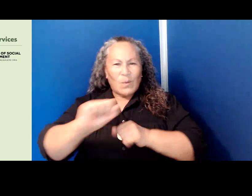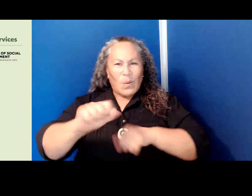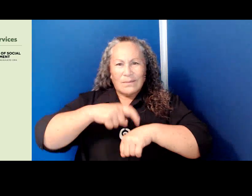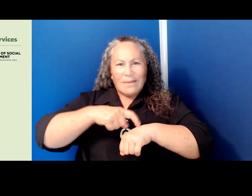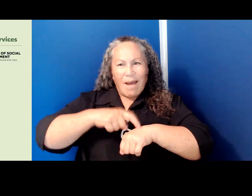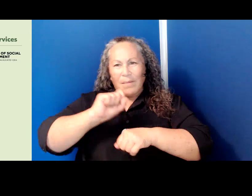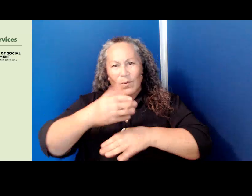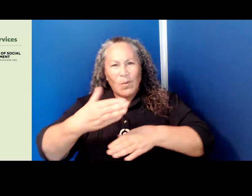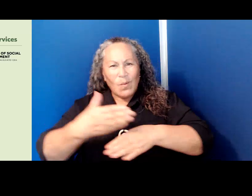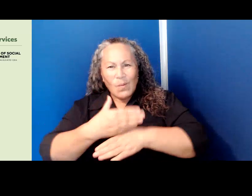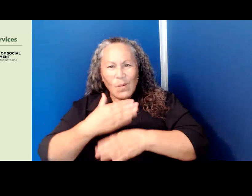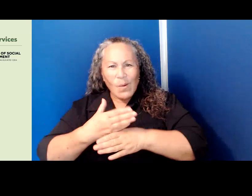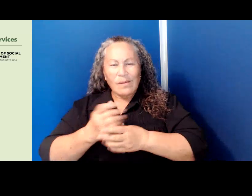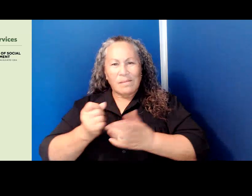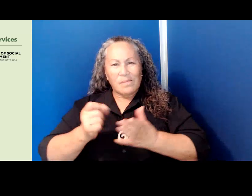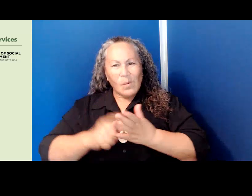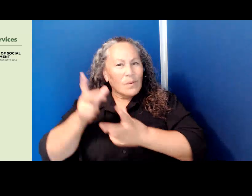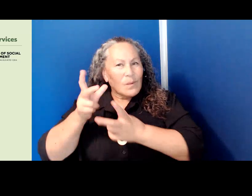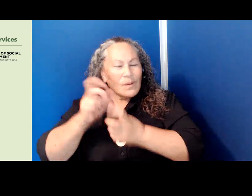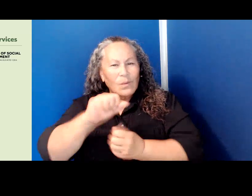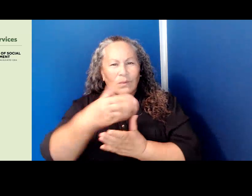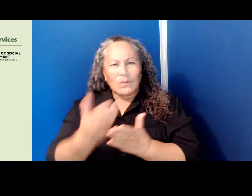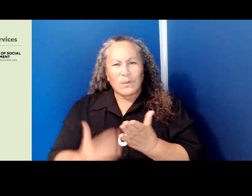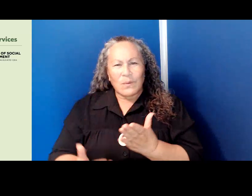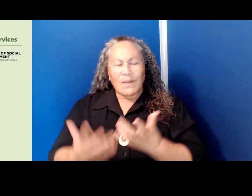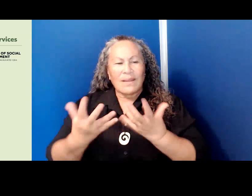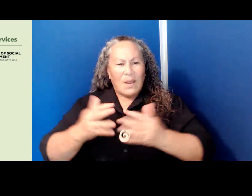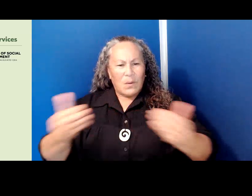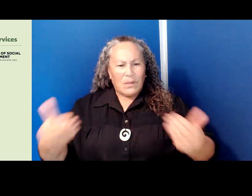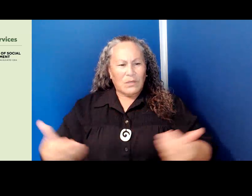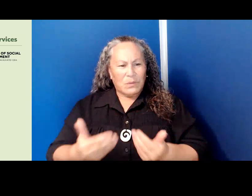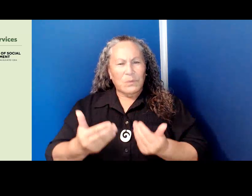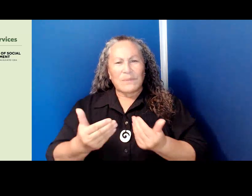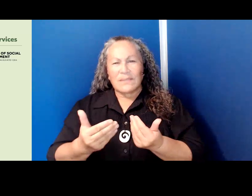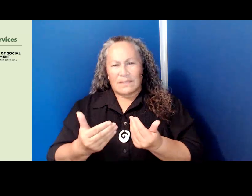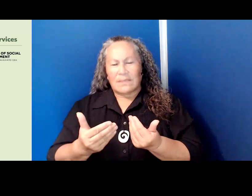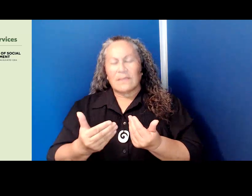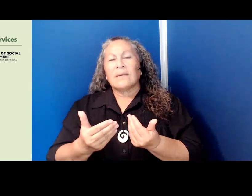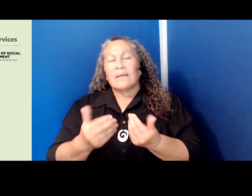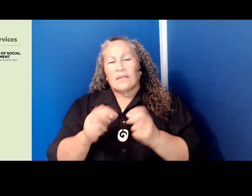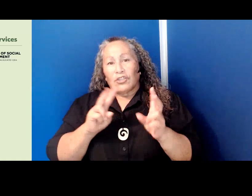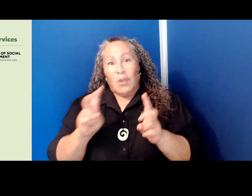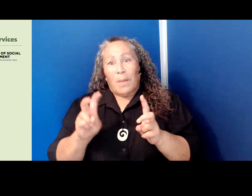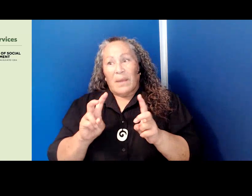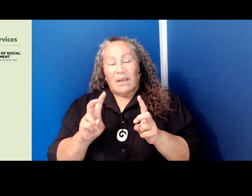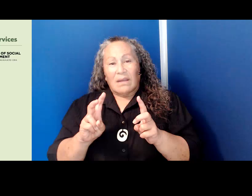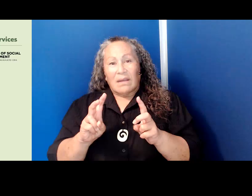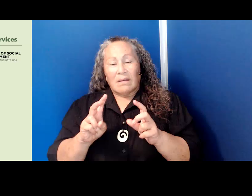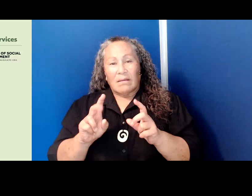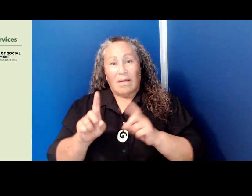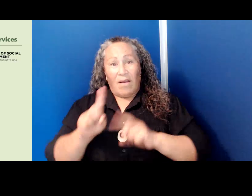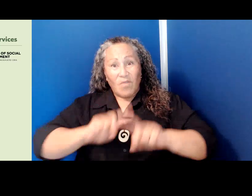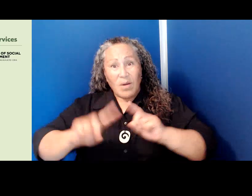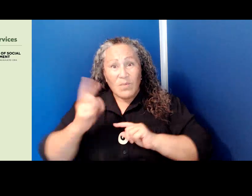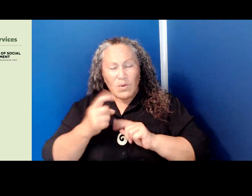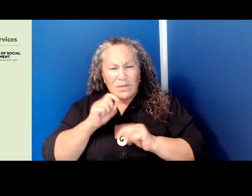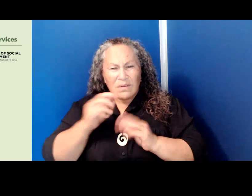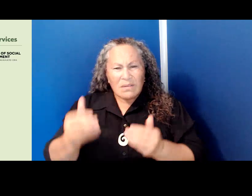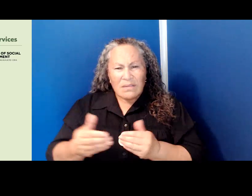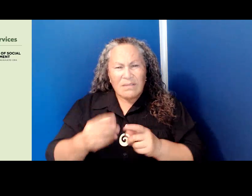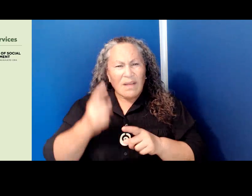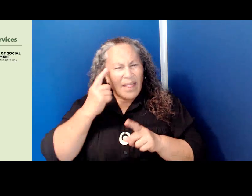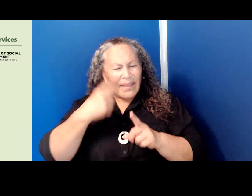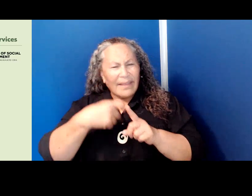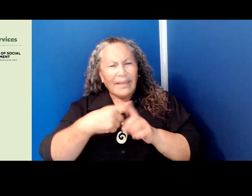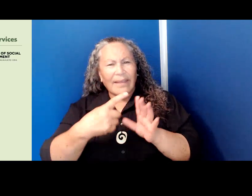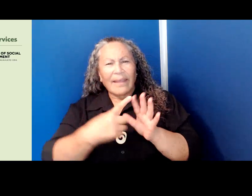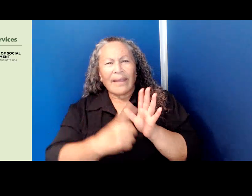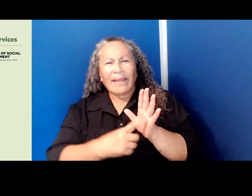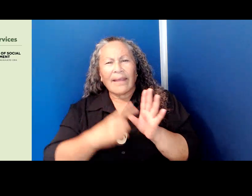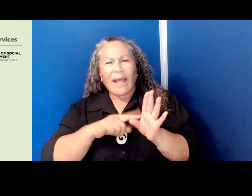doing. So now introducing our forum topic today is I think Kelly or Richard from People First.